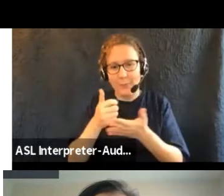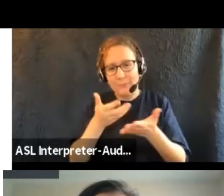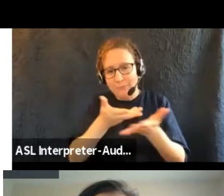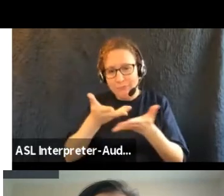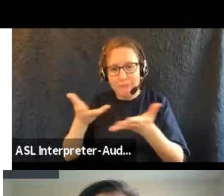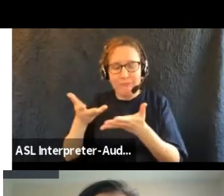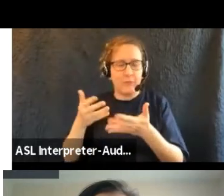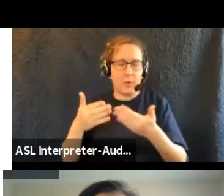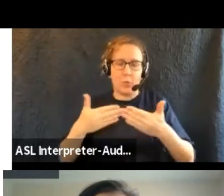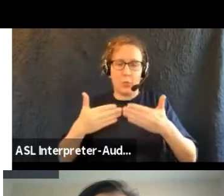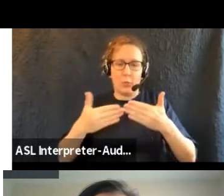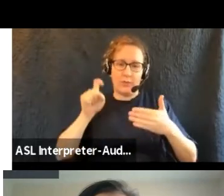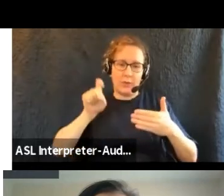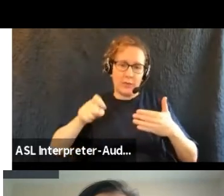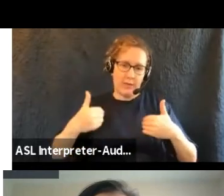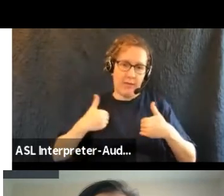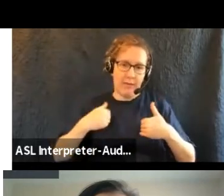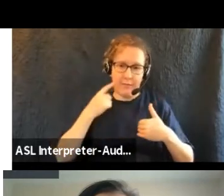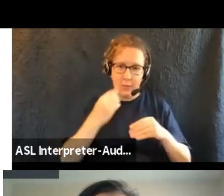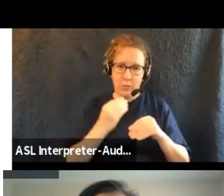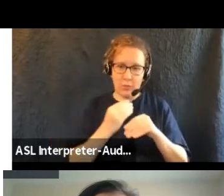whatever needs they have for video.